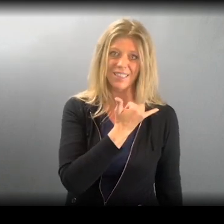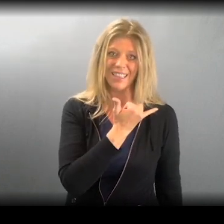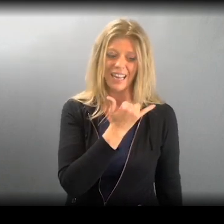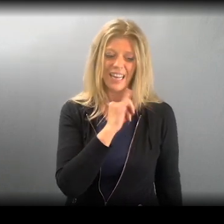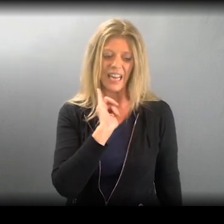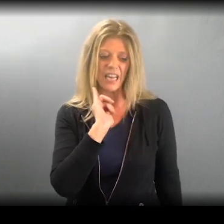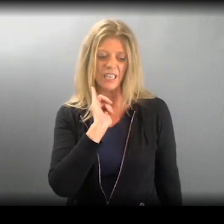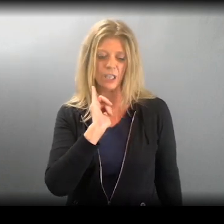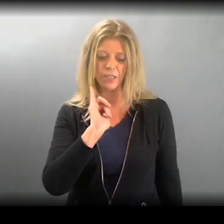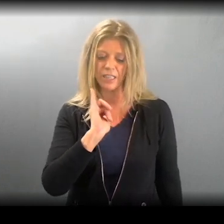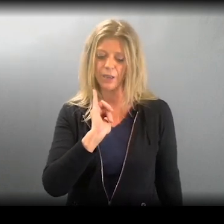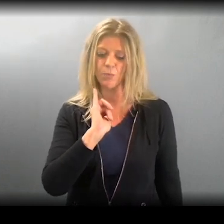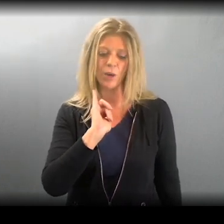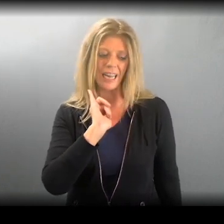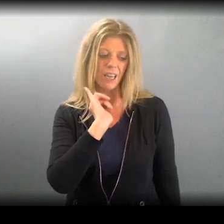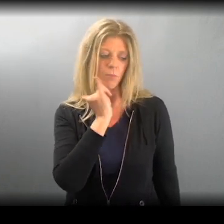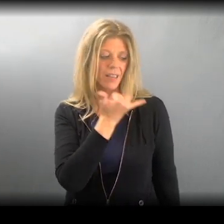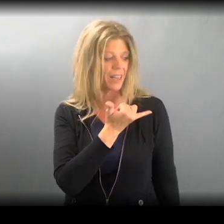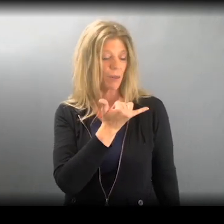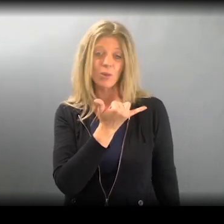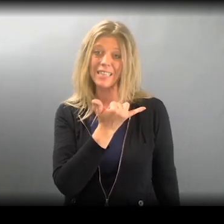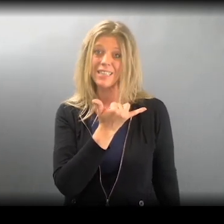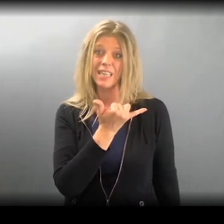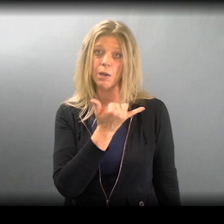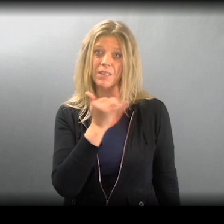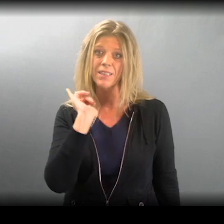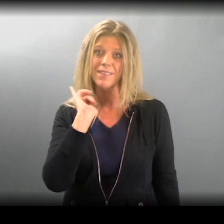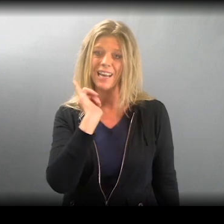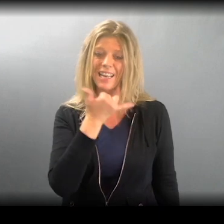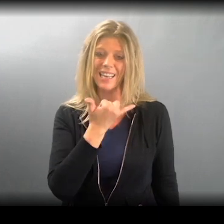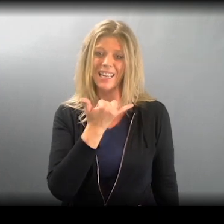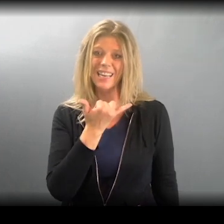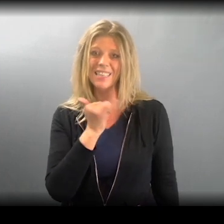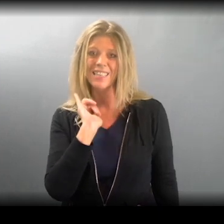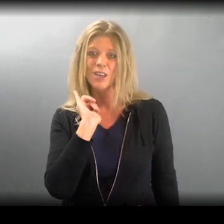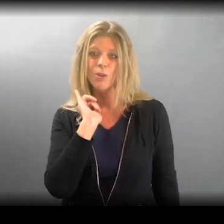so that it starts pointing up and then it points to the opposite side. So,